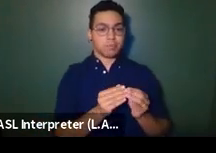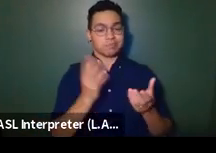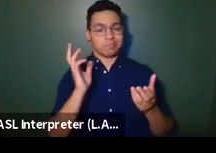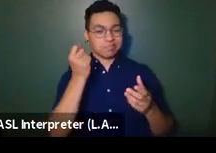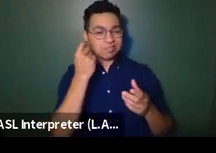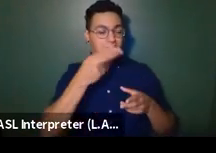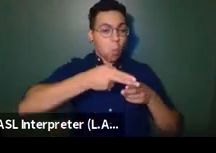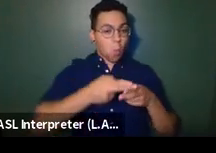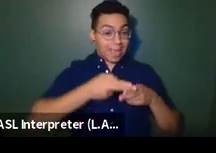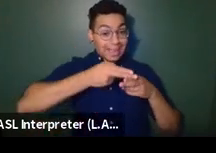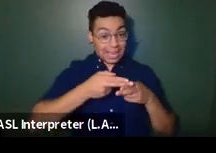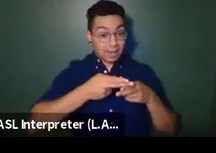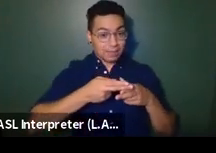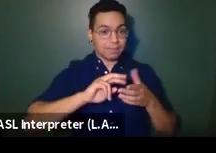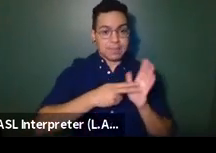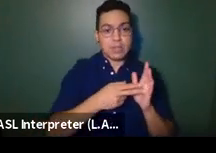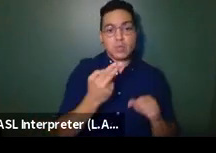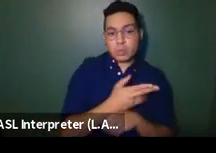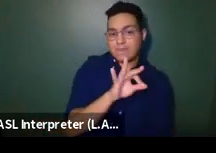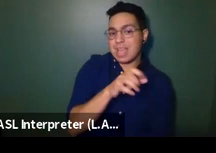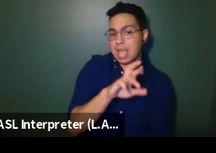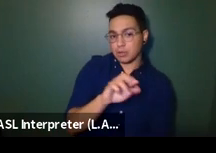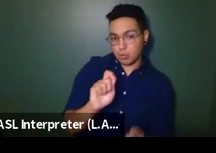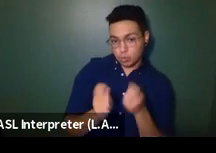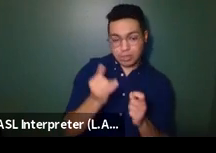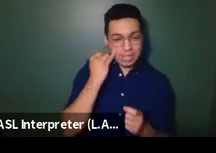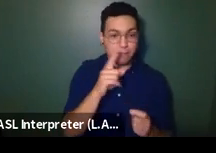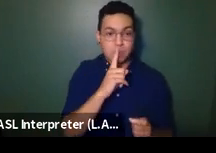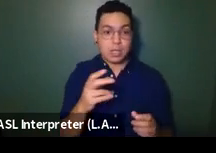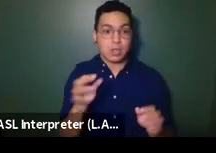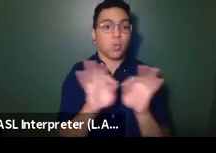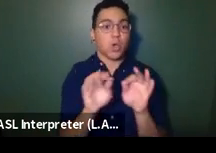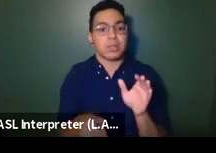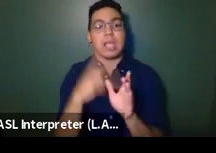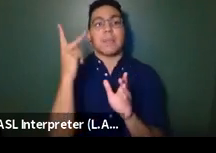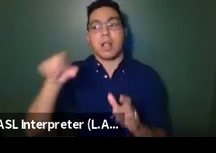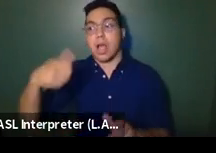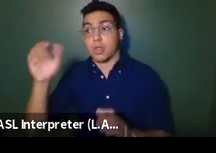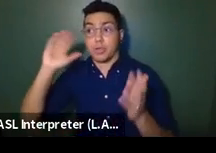ESD 189 - Amy Colburn: Factors, how you can change that. So if I really want this to be worth twice as much as other things I can put a factor of two.